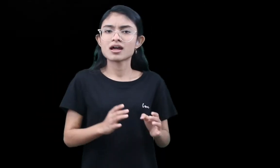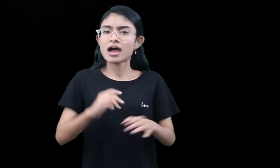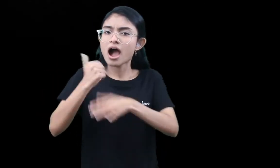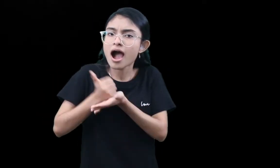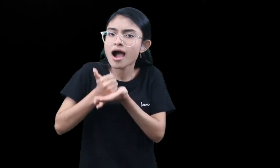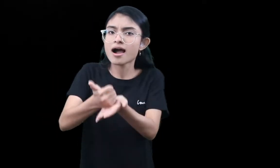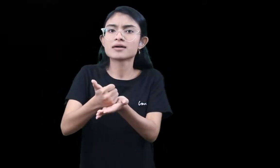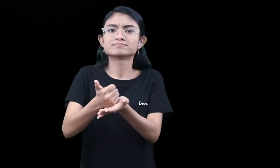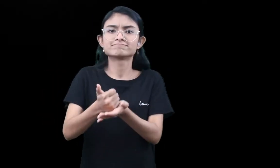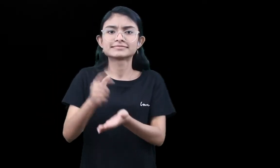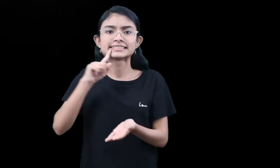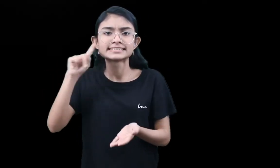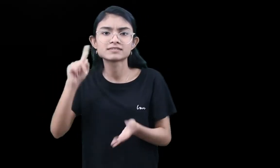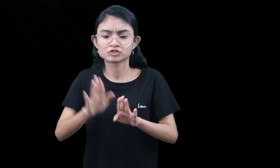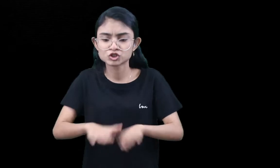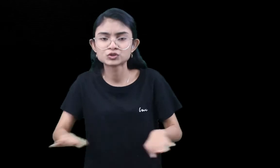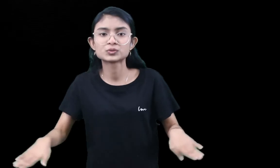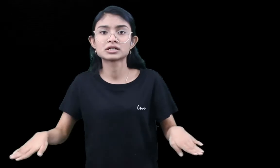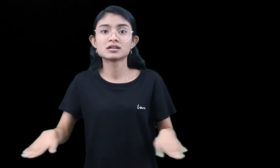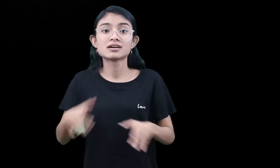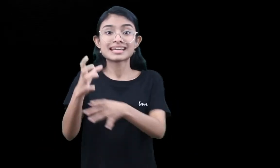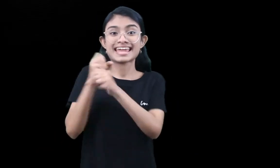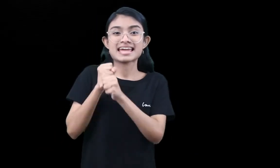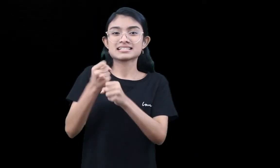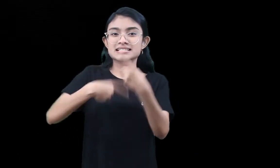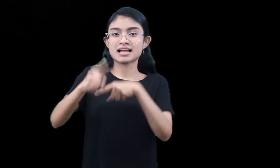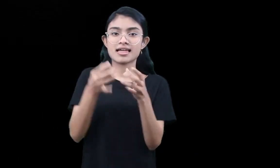We need to help deaf children learn their natural sign language.